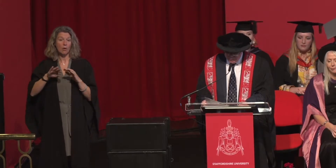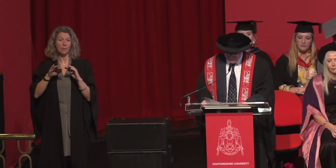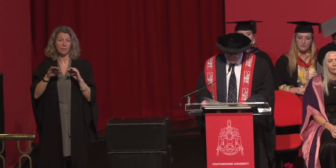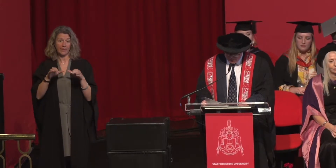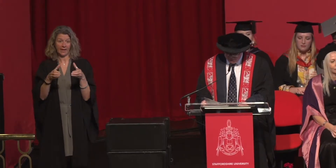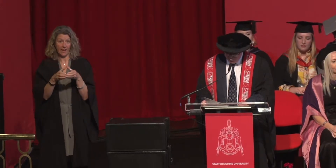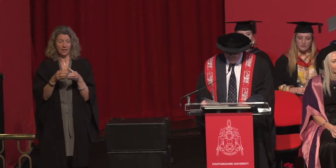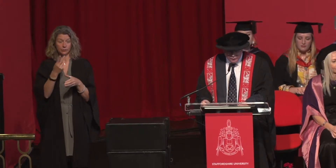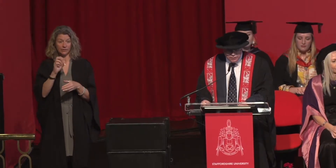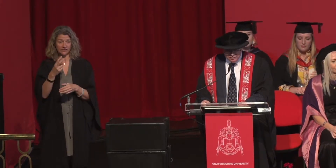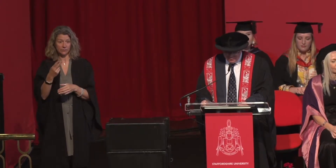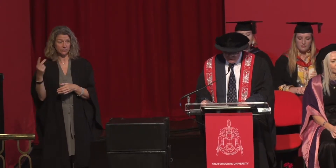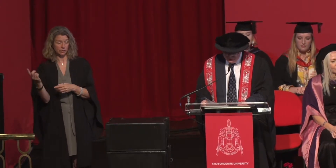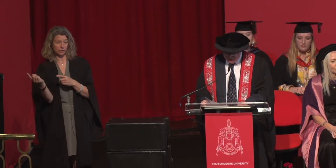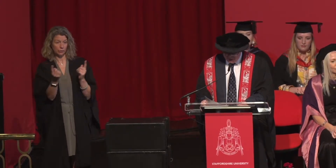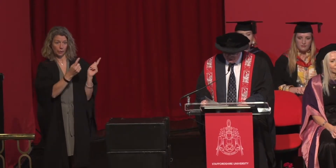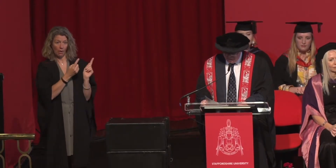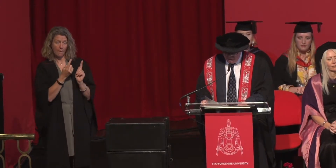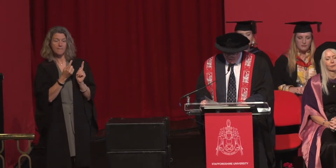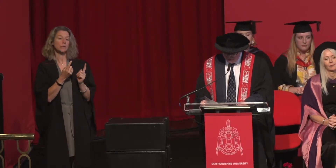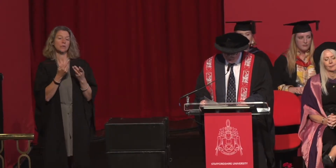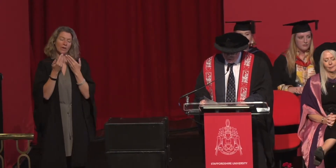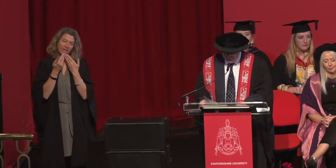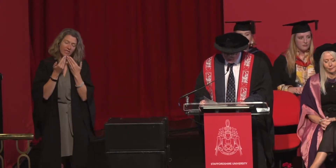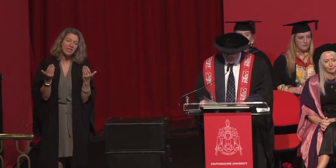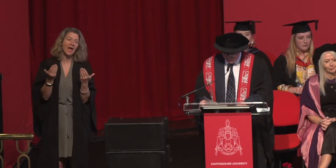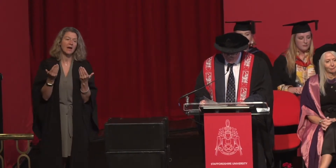to the platform to give a vote of thanks on behalf of the graduating cohort.